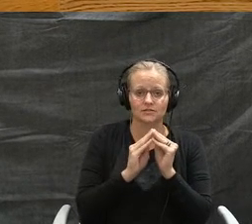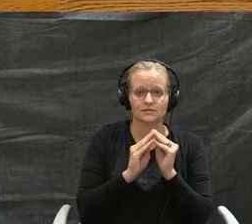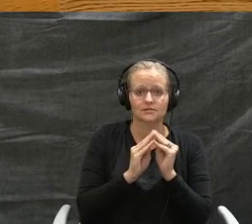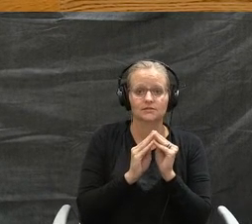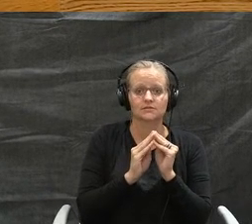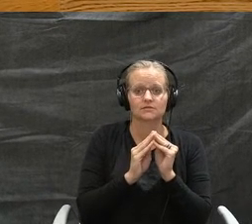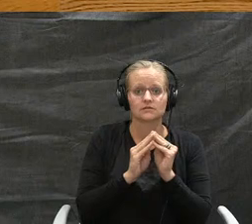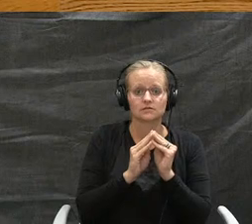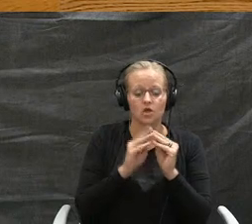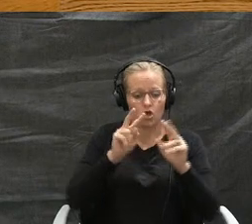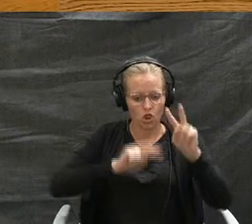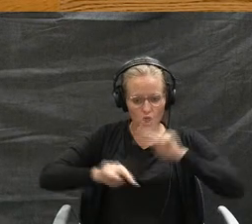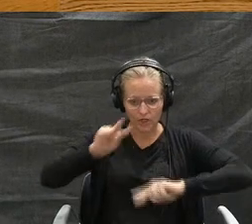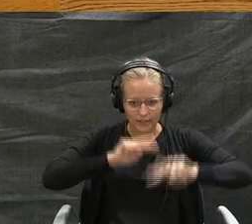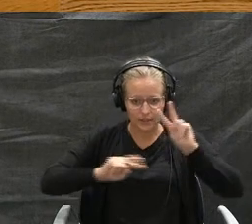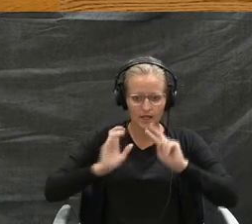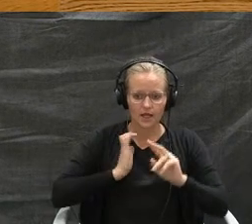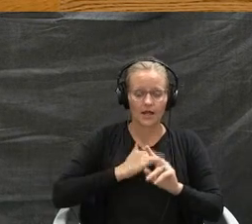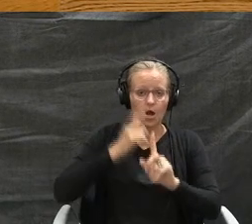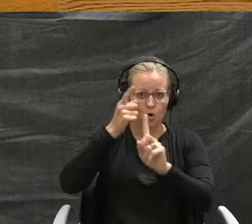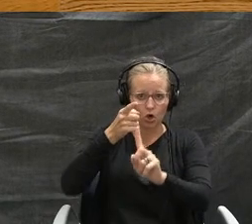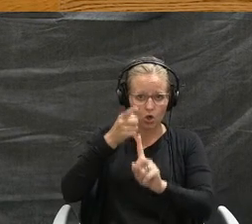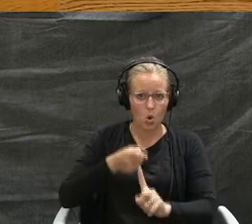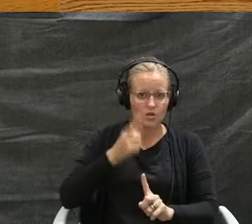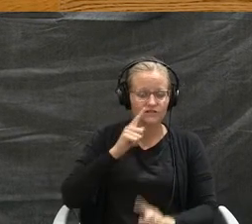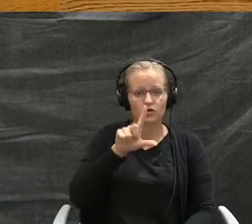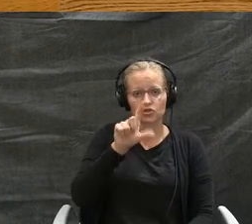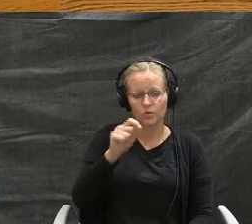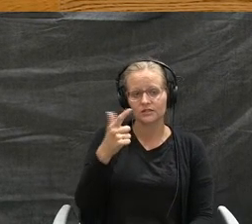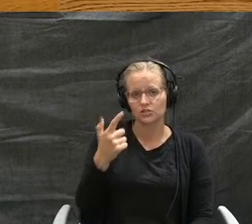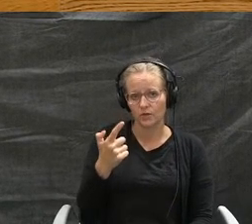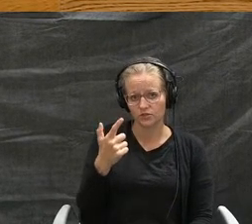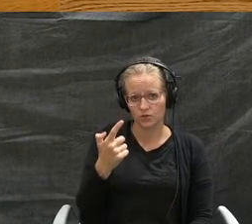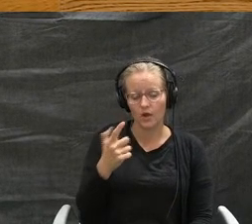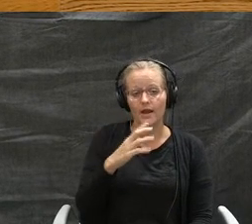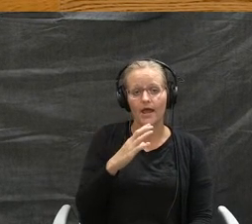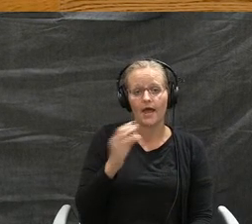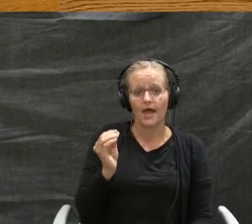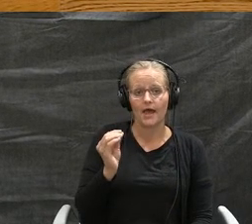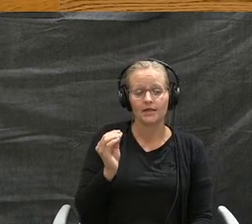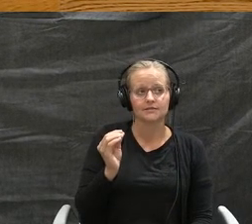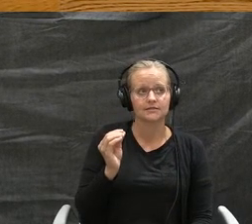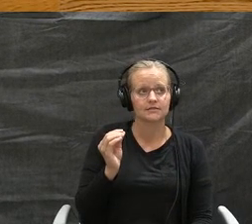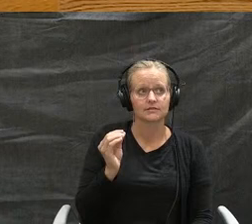goals we want for 2021 an I am excited to share our draft